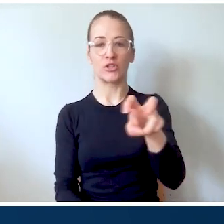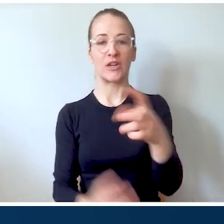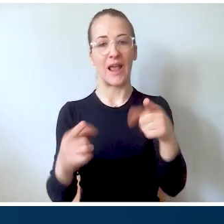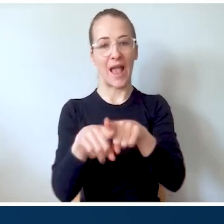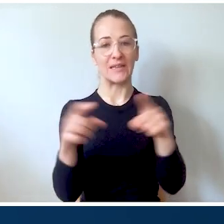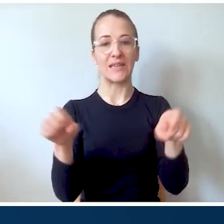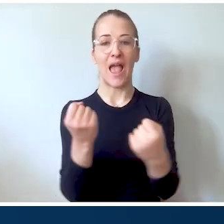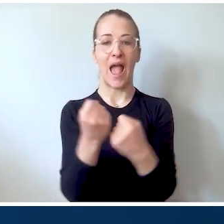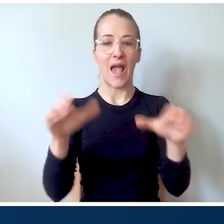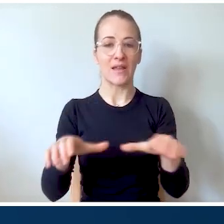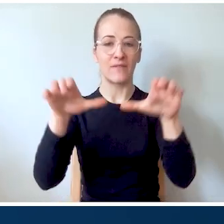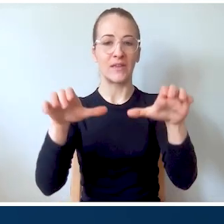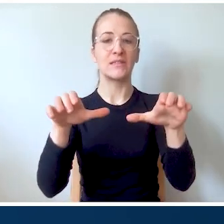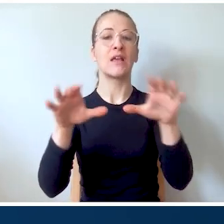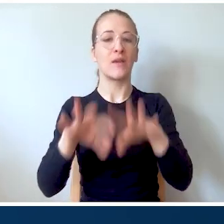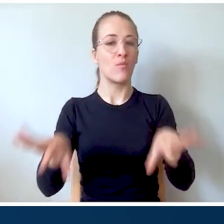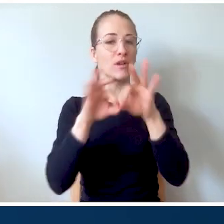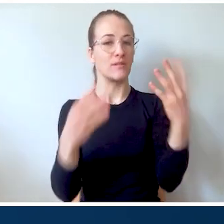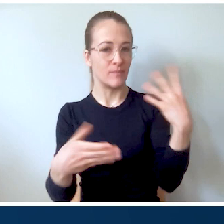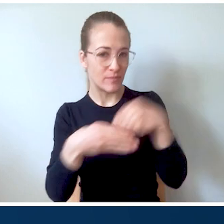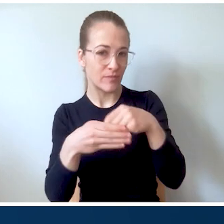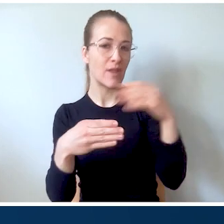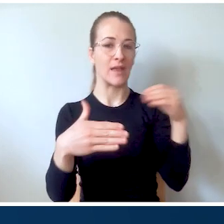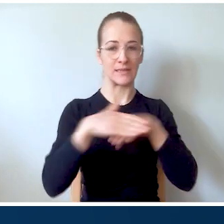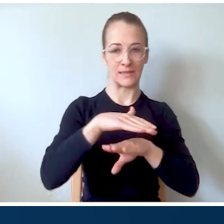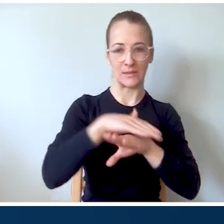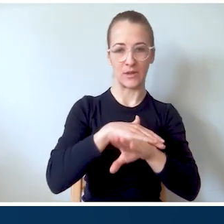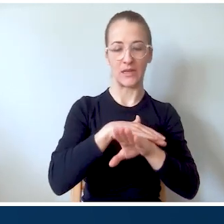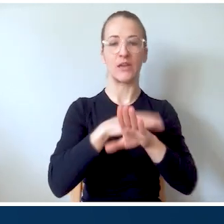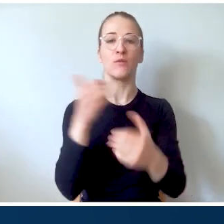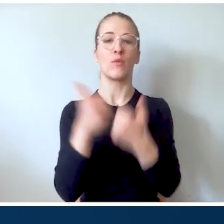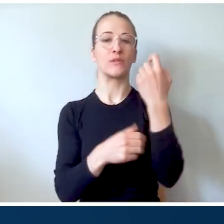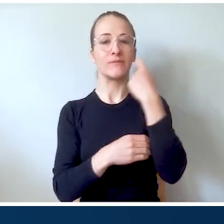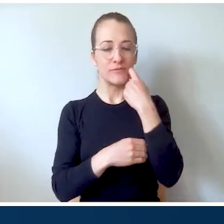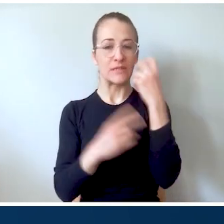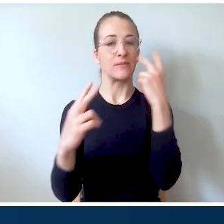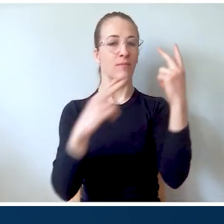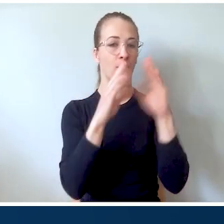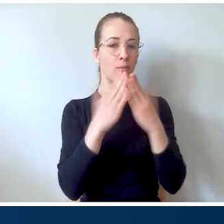the importance of inclusivity and accessibility, and her latest memoir, "Look Both Ways".